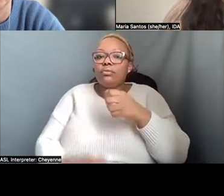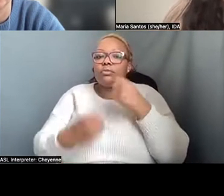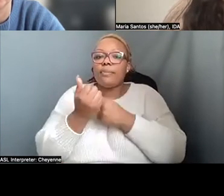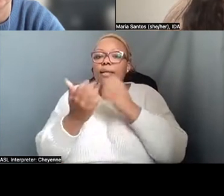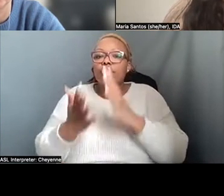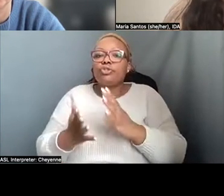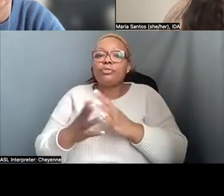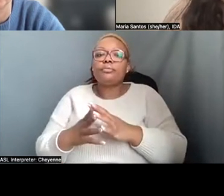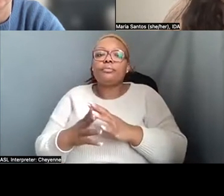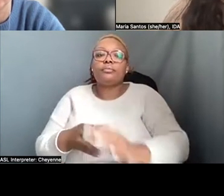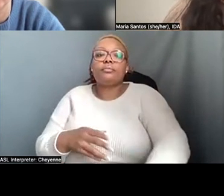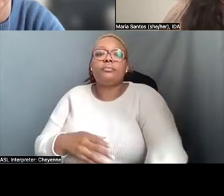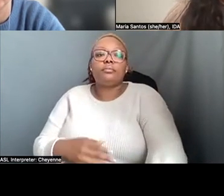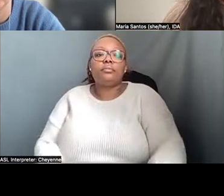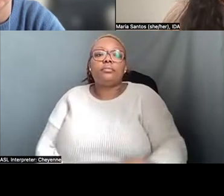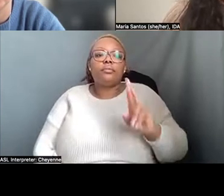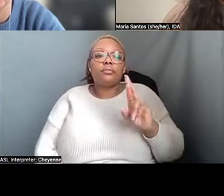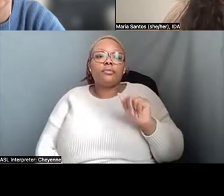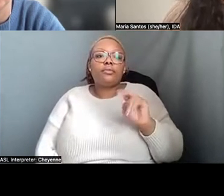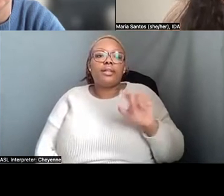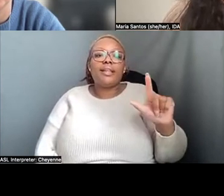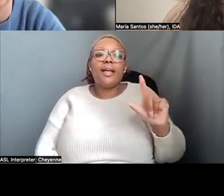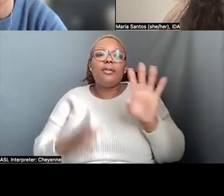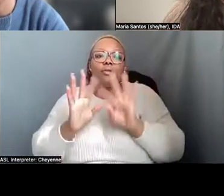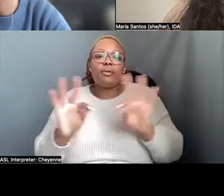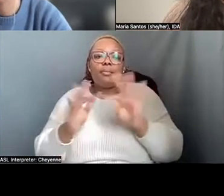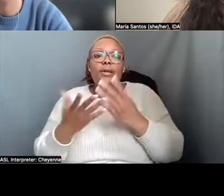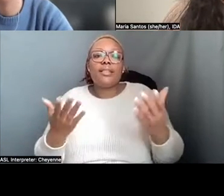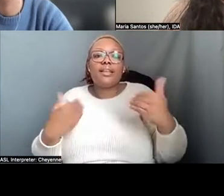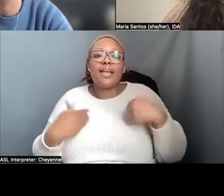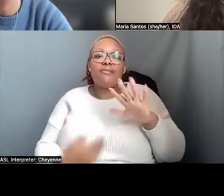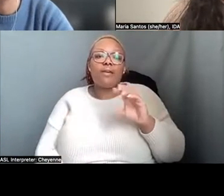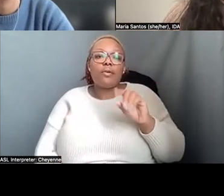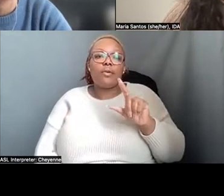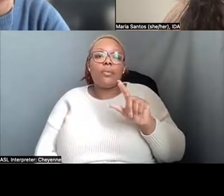Yeah. The important thing is it has 501(c)(3) status.